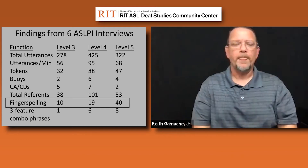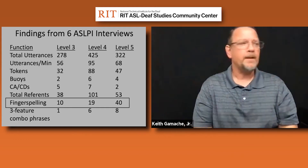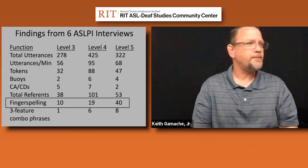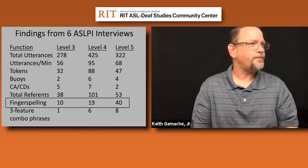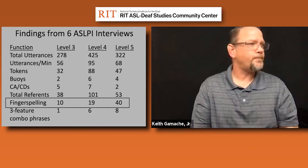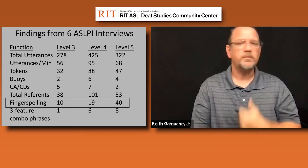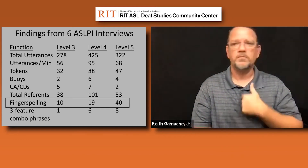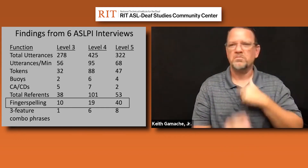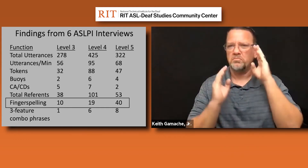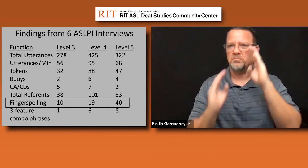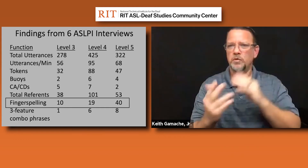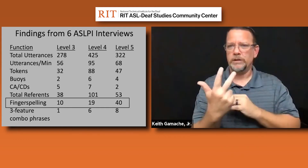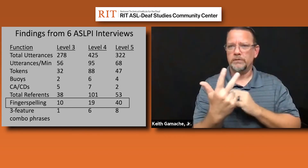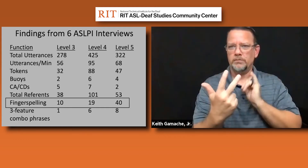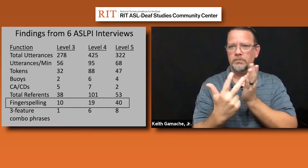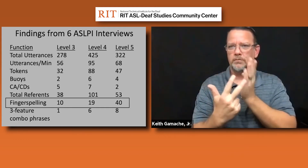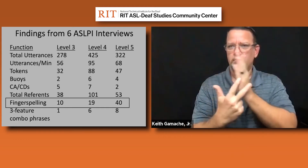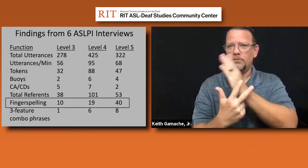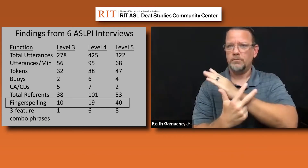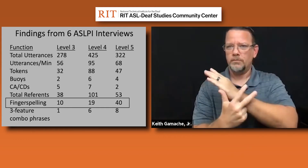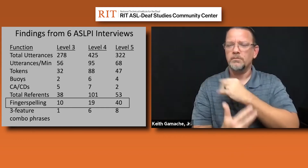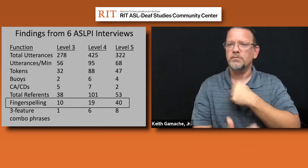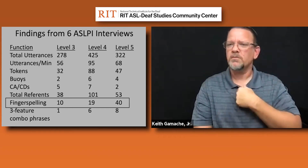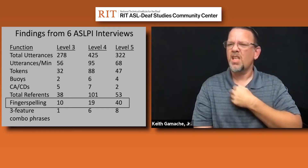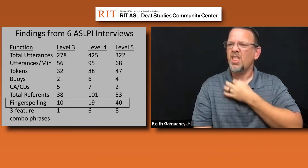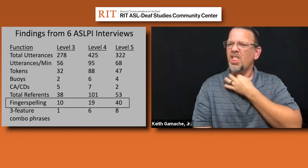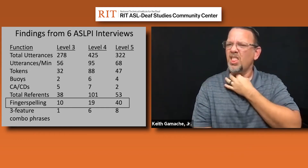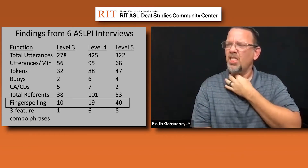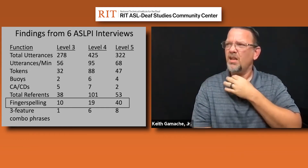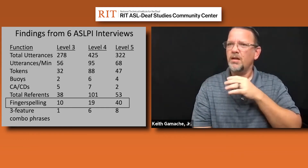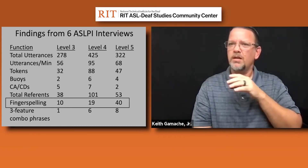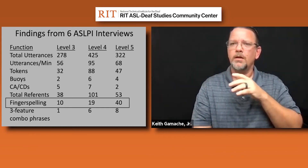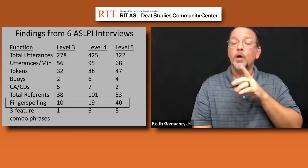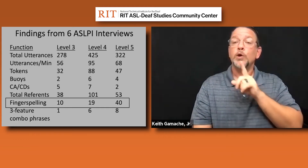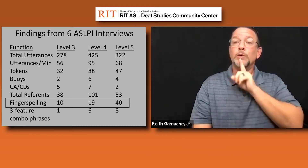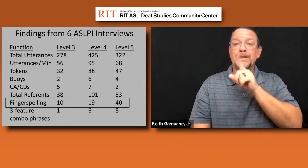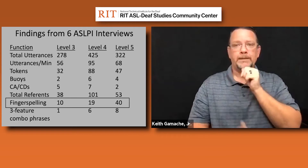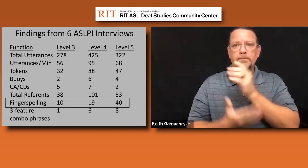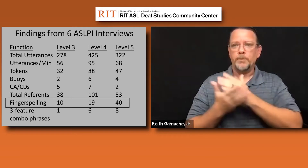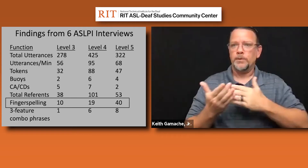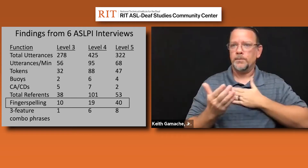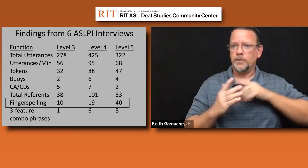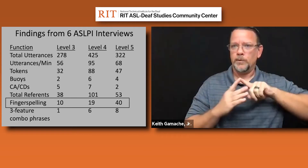and I'm gonna focus on the upper 3 levels, and it wasn't part of my original study,